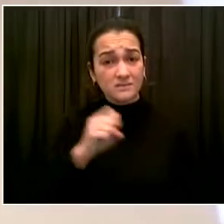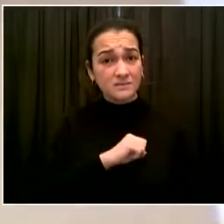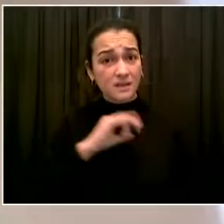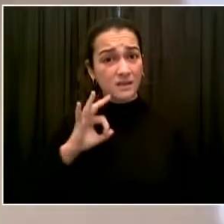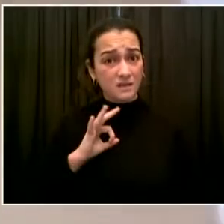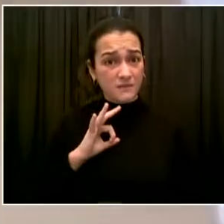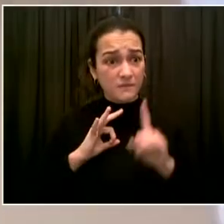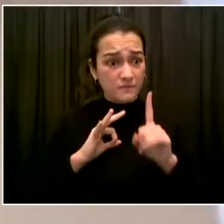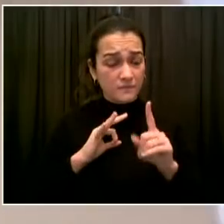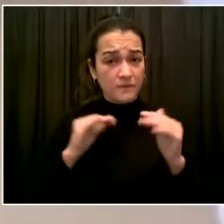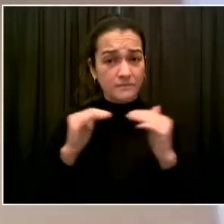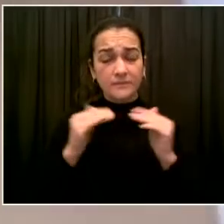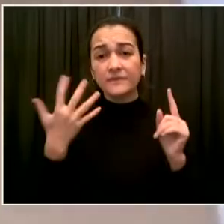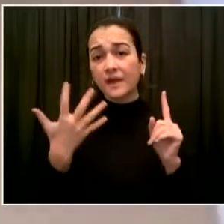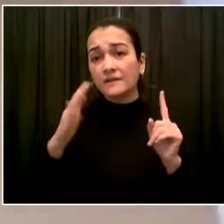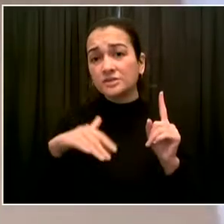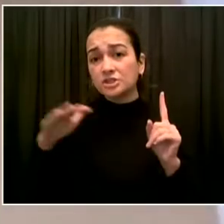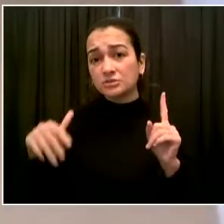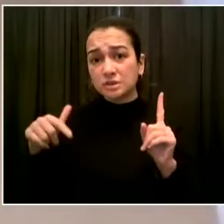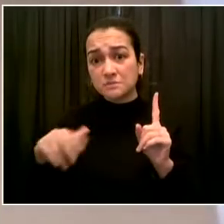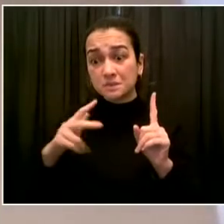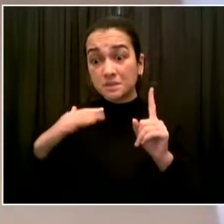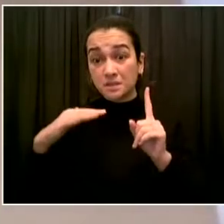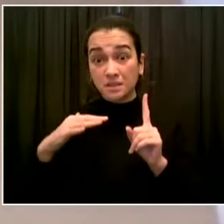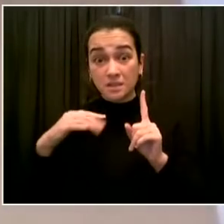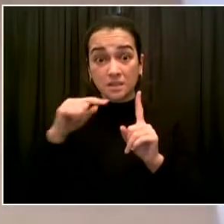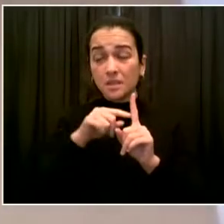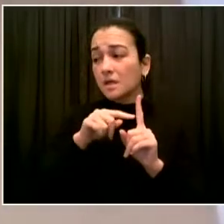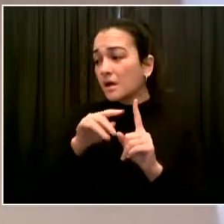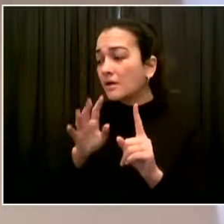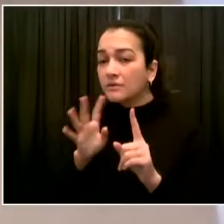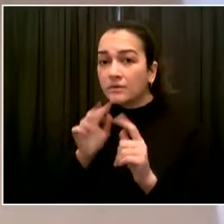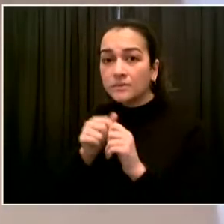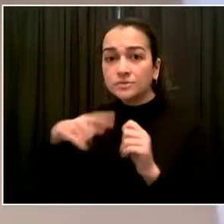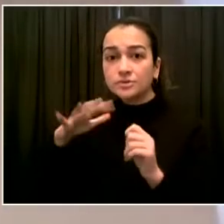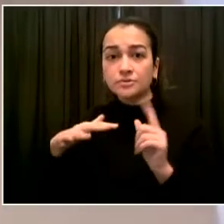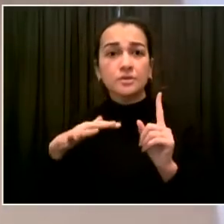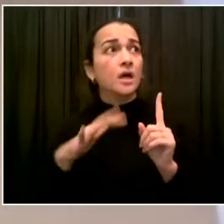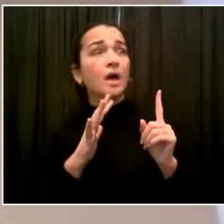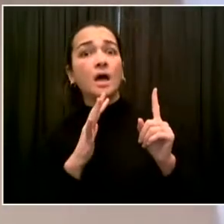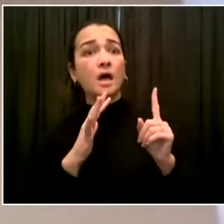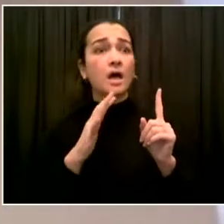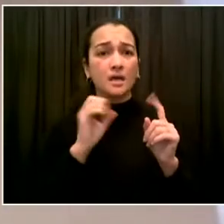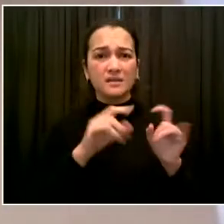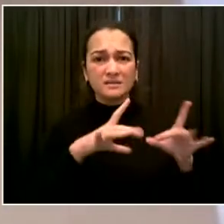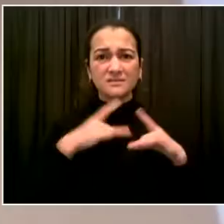CHILDREN ON AVERAGE, YOU ARE PROTECTING THE LIVES OF NEARLY HALF 1 MILLION